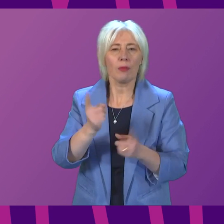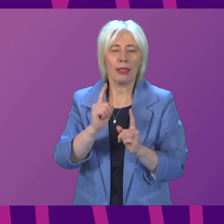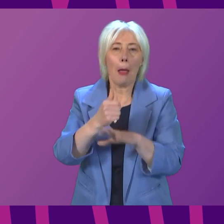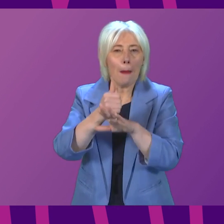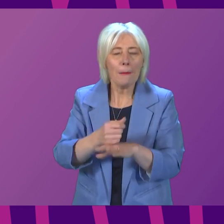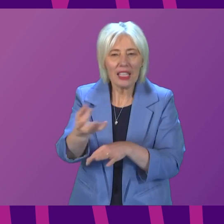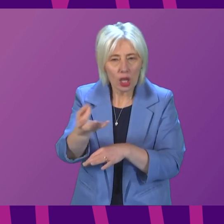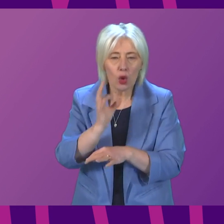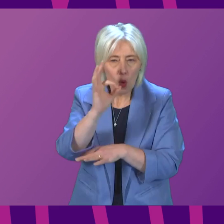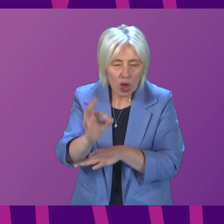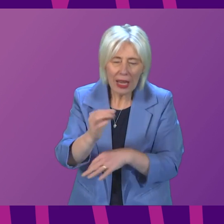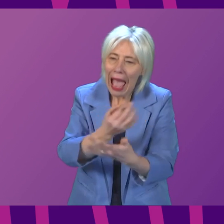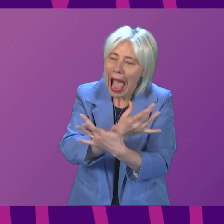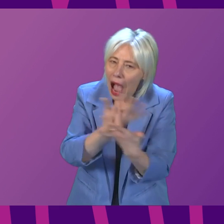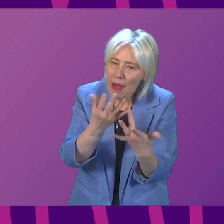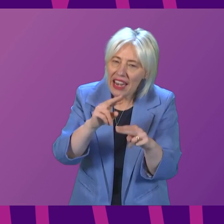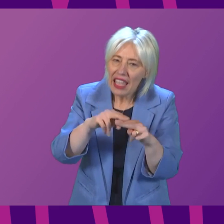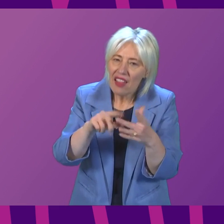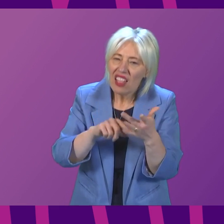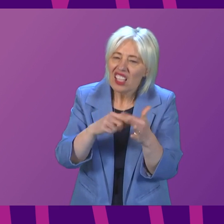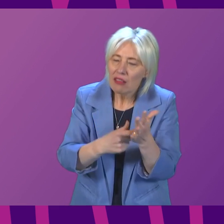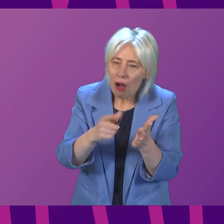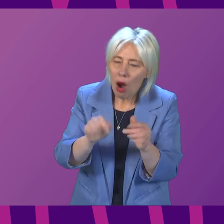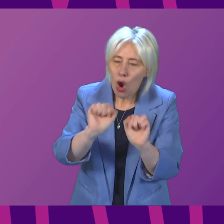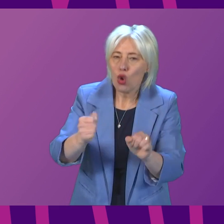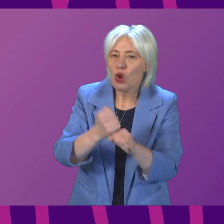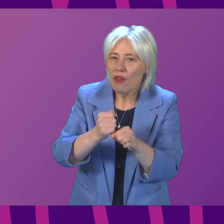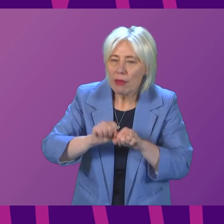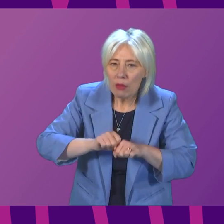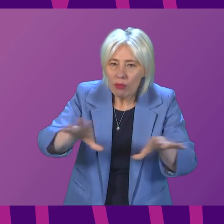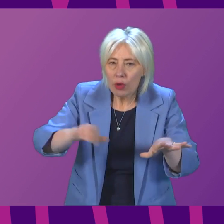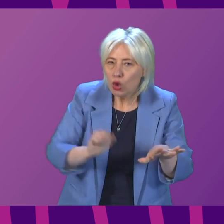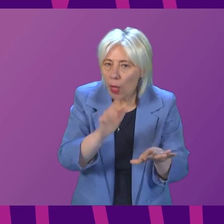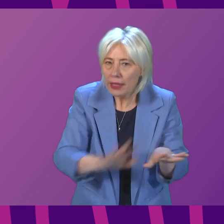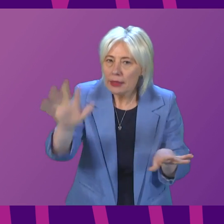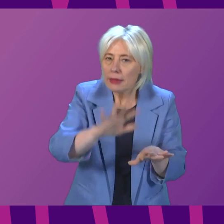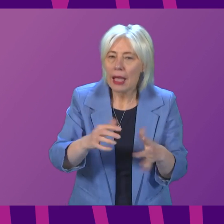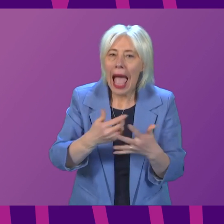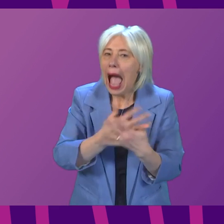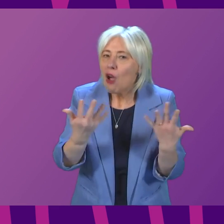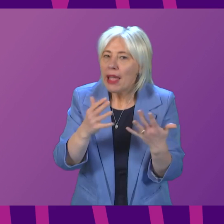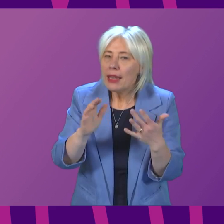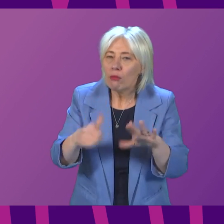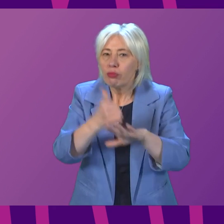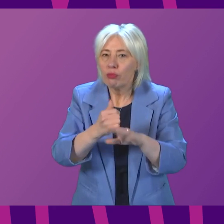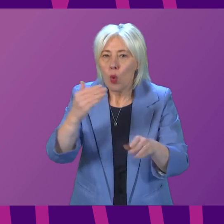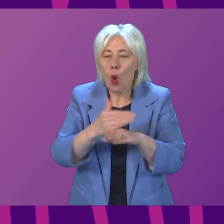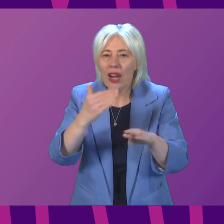Can she tell us how many of those essential filters her Government has distributed across Scotland and how many are up and running in our classrooms right now?